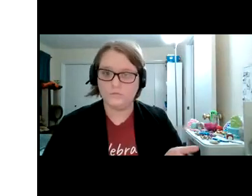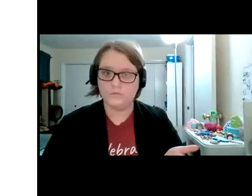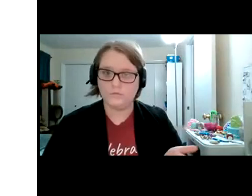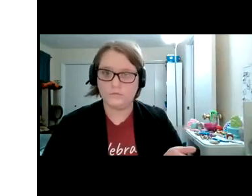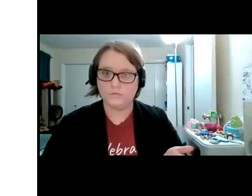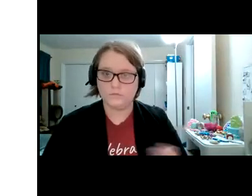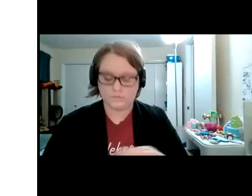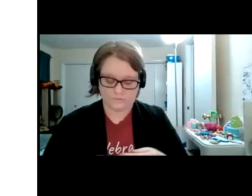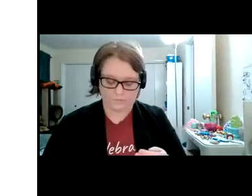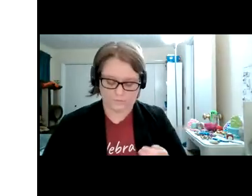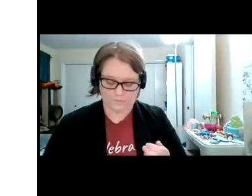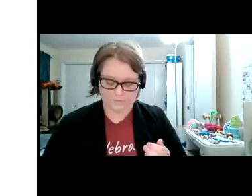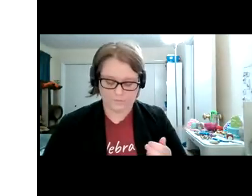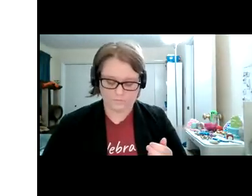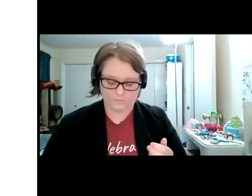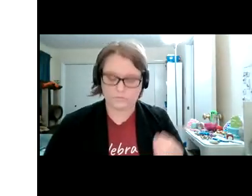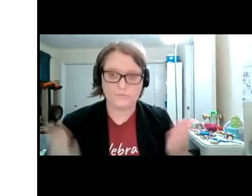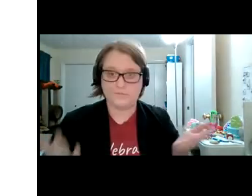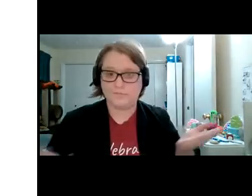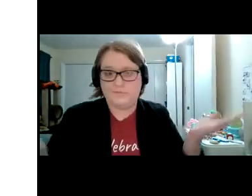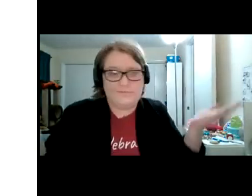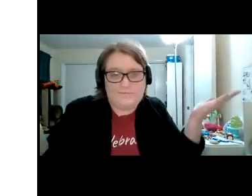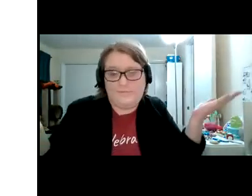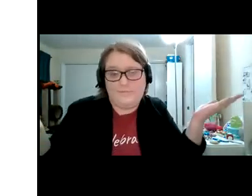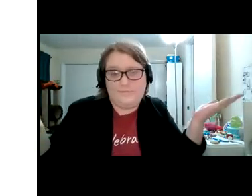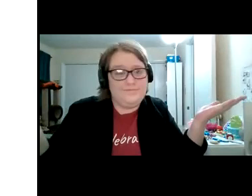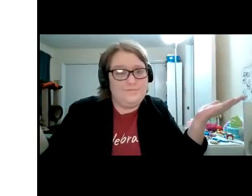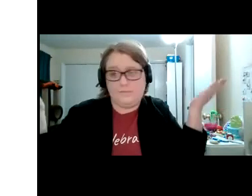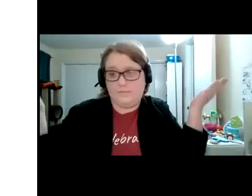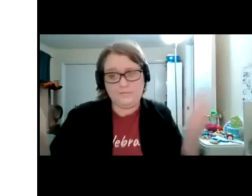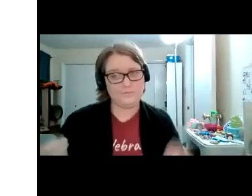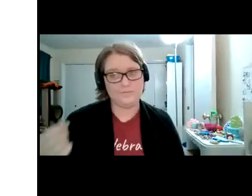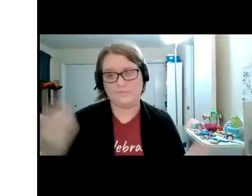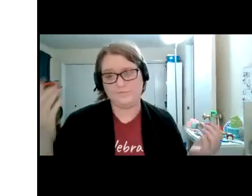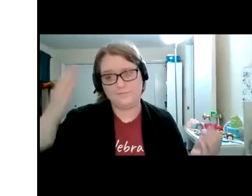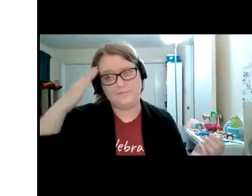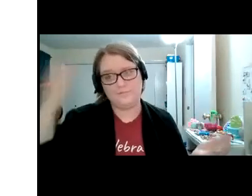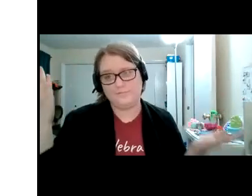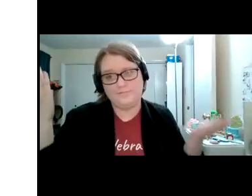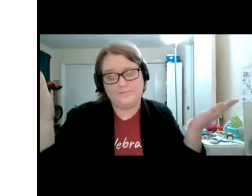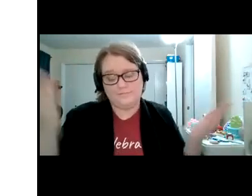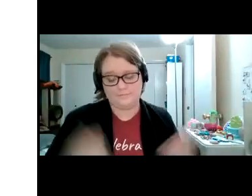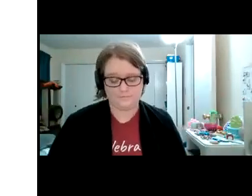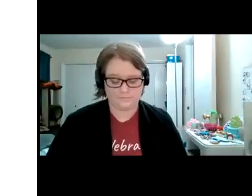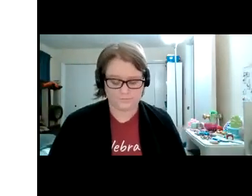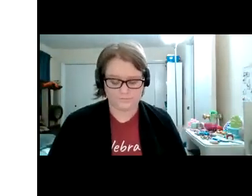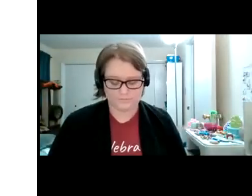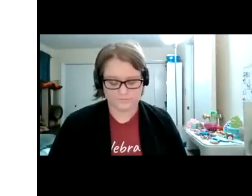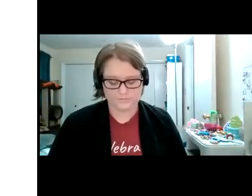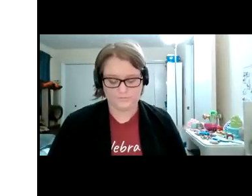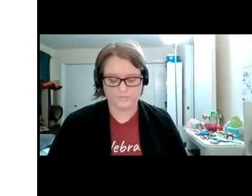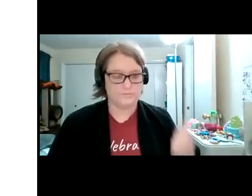from. We might not always get it right but it's a learning process. Overall it's all about